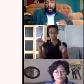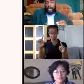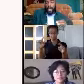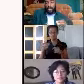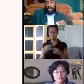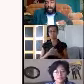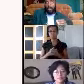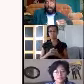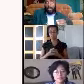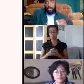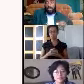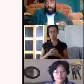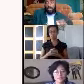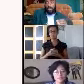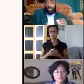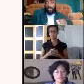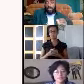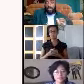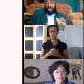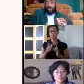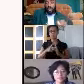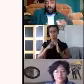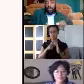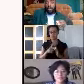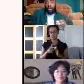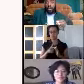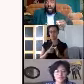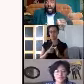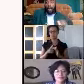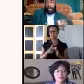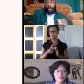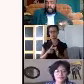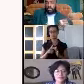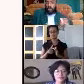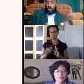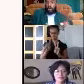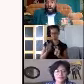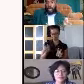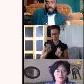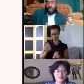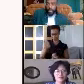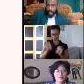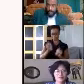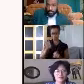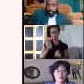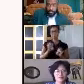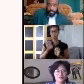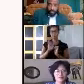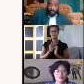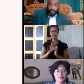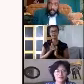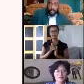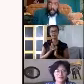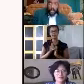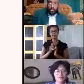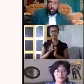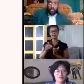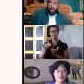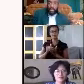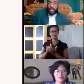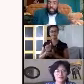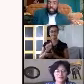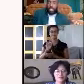and or when we begin to reevaluate how we want to go about anti-racism. We need to actually